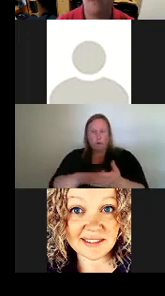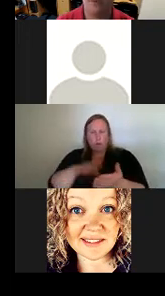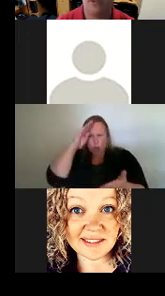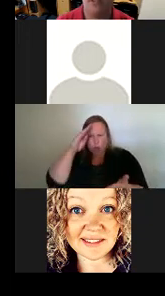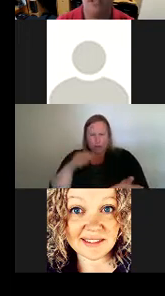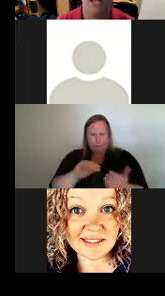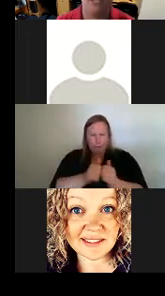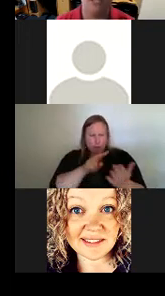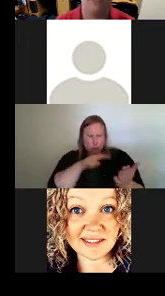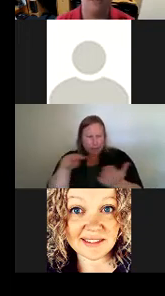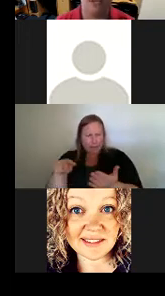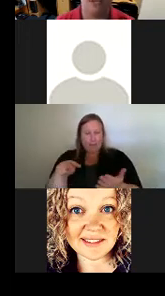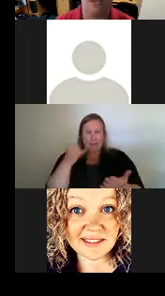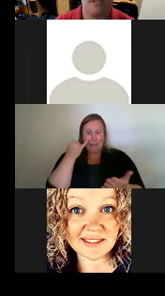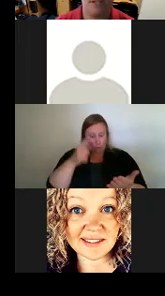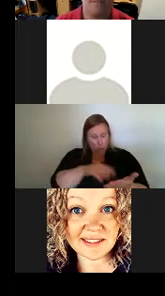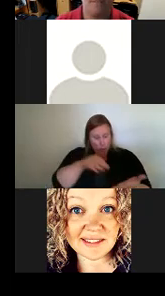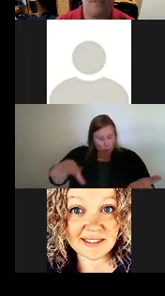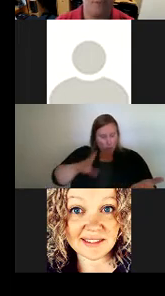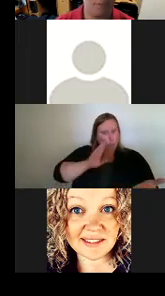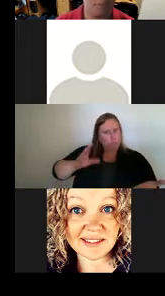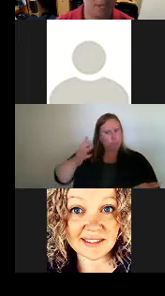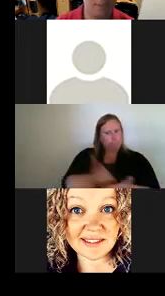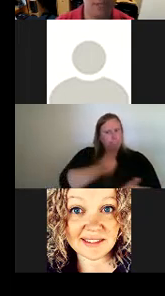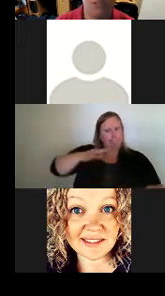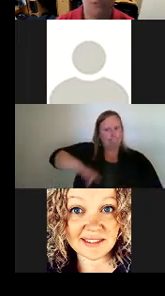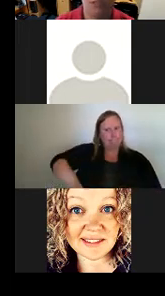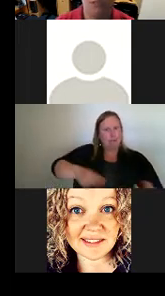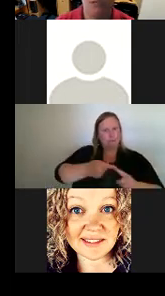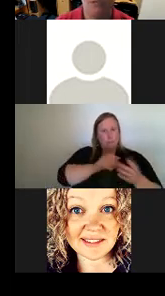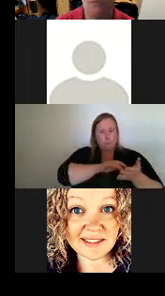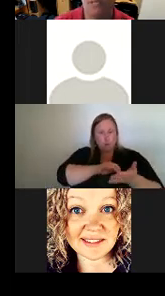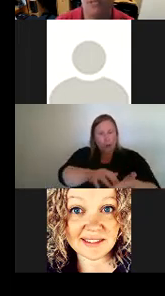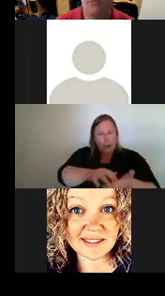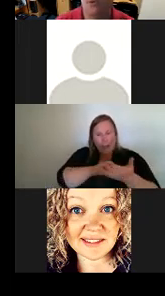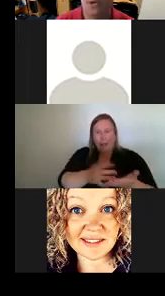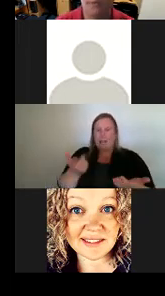BRAILLE, I WOULD RECOMMEND EITHER PUTTING THEM IN TOUCH WITH A COMMUNITY REHABILITATION PROGRAM LIKE